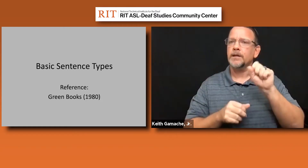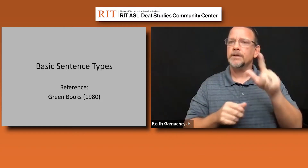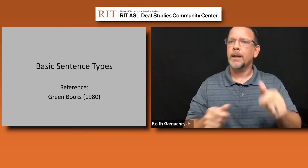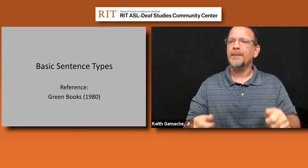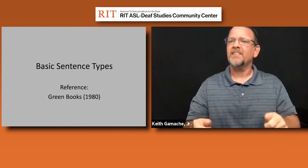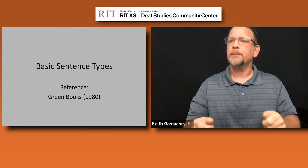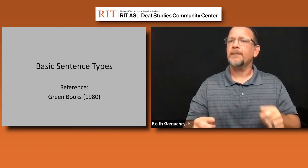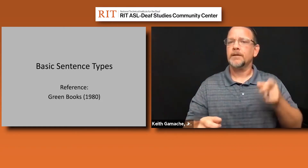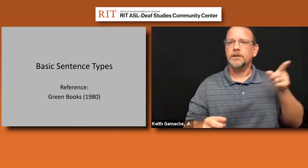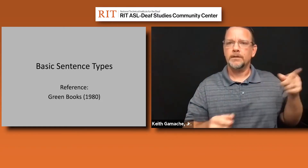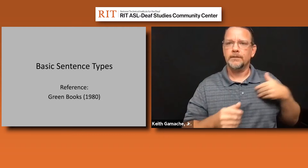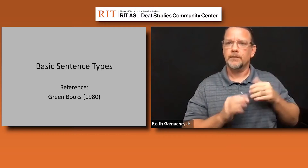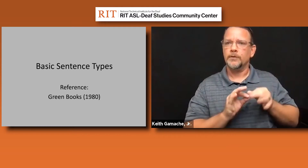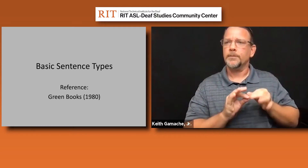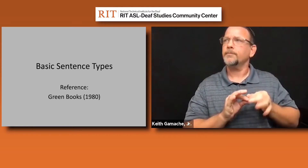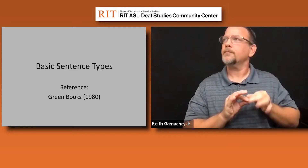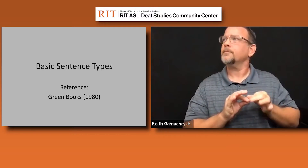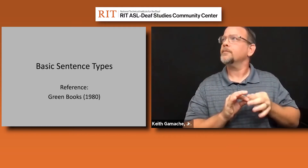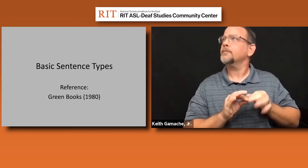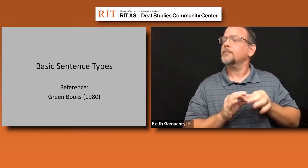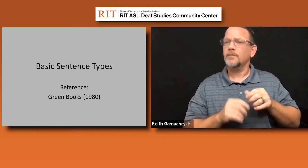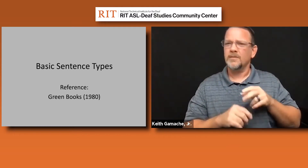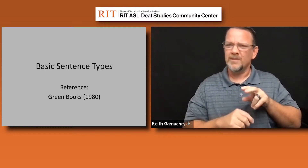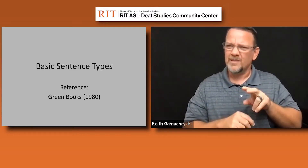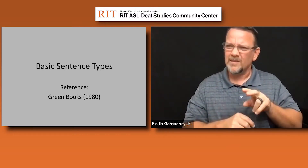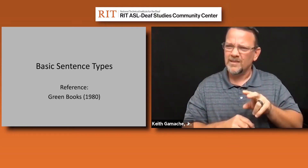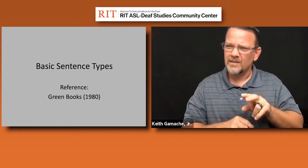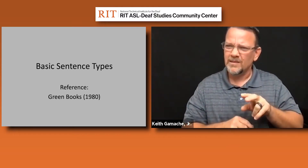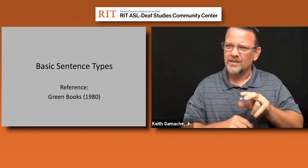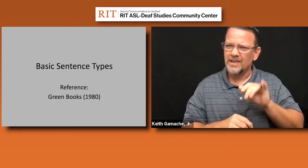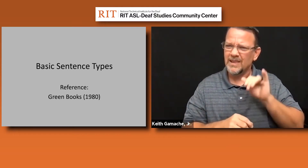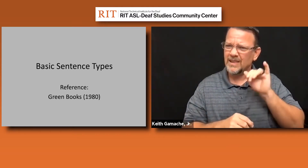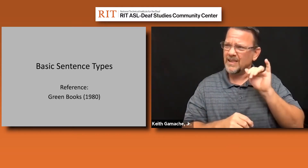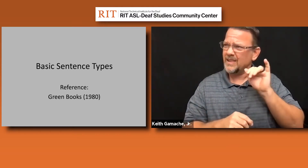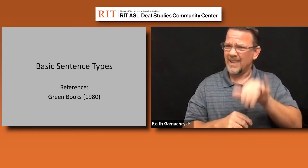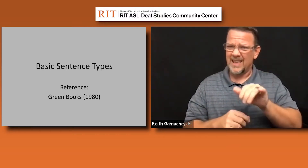It was all done in spoken English through an interpreter, so is this